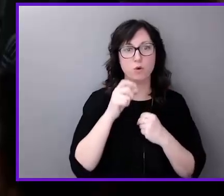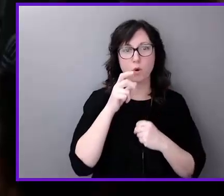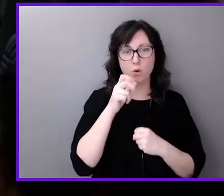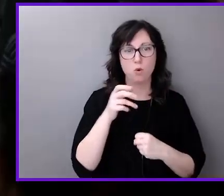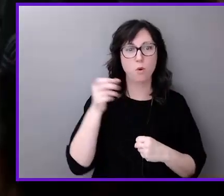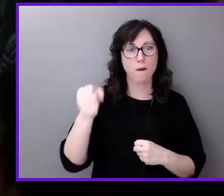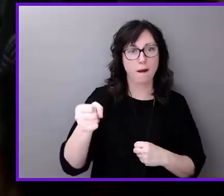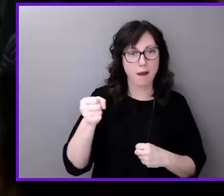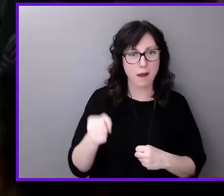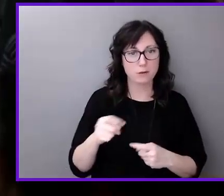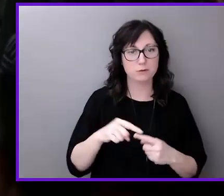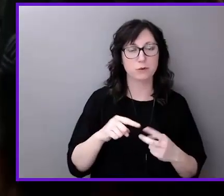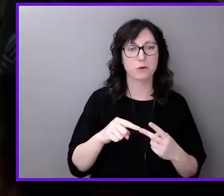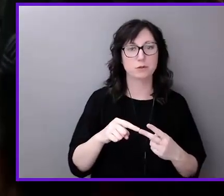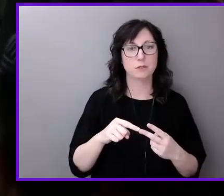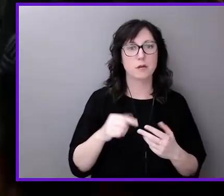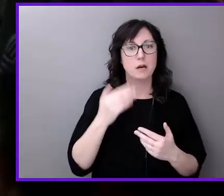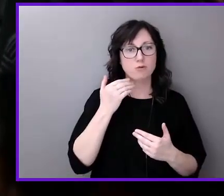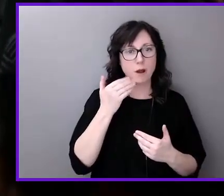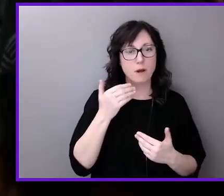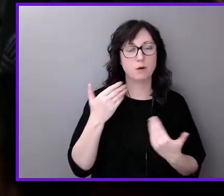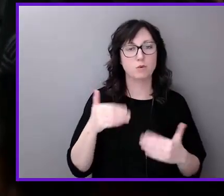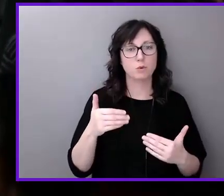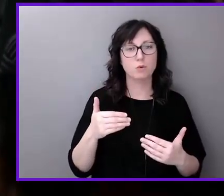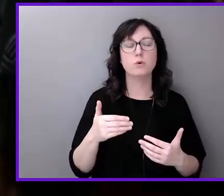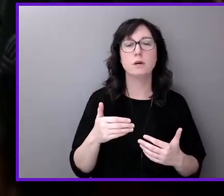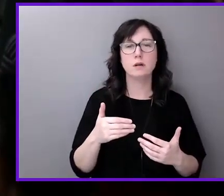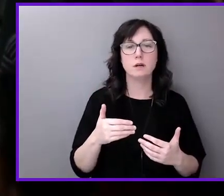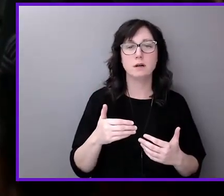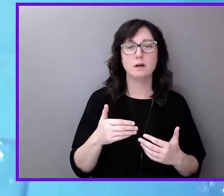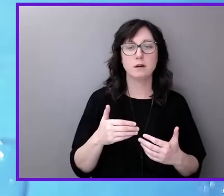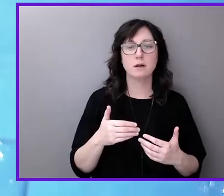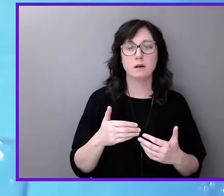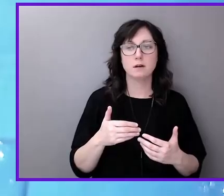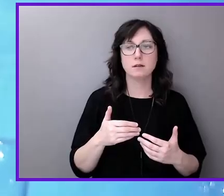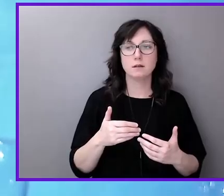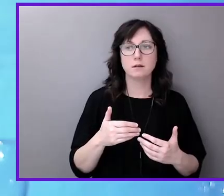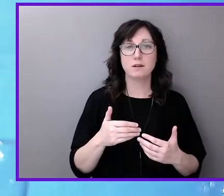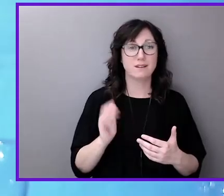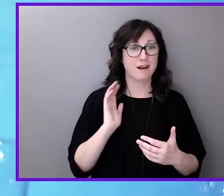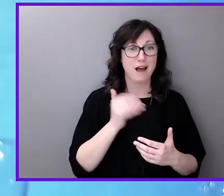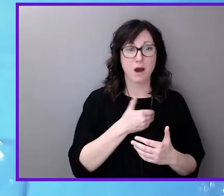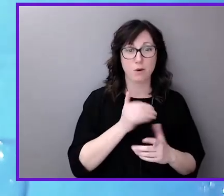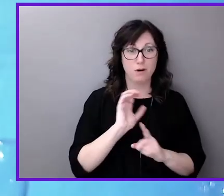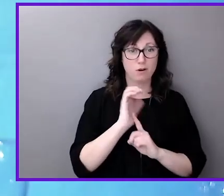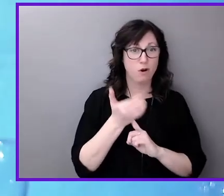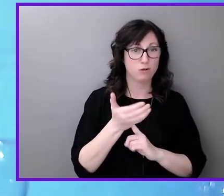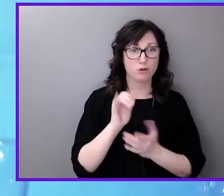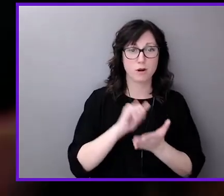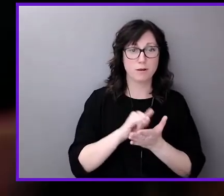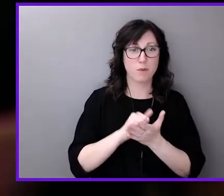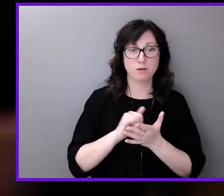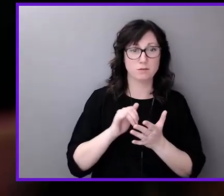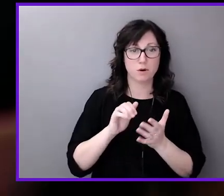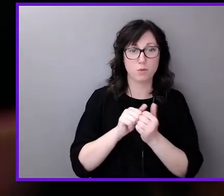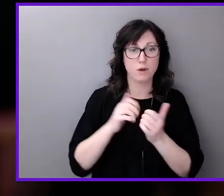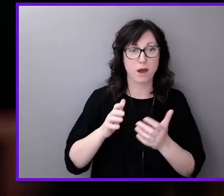And there would not be the cultural dynamic that exists right now without them. So, yes, absolutely.